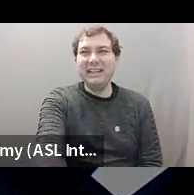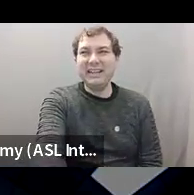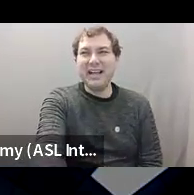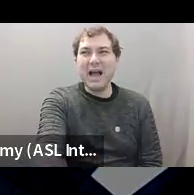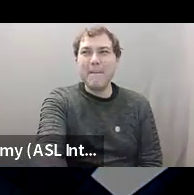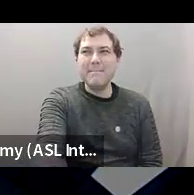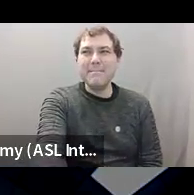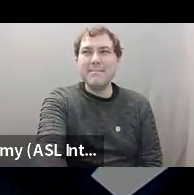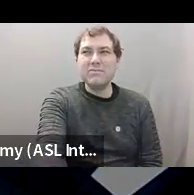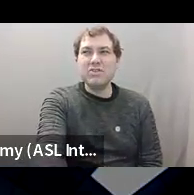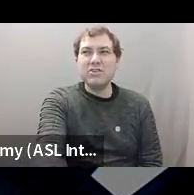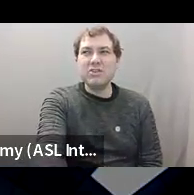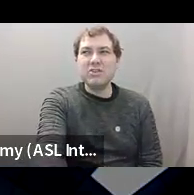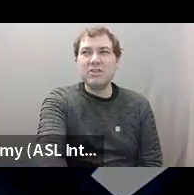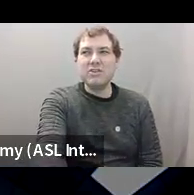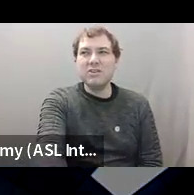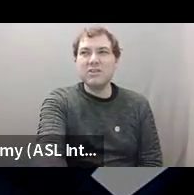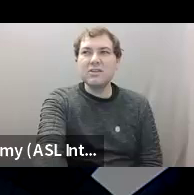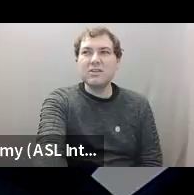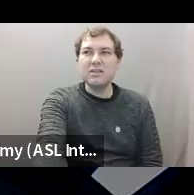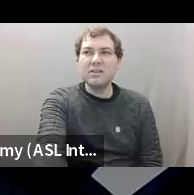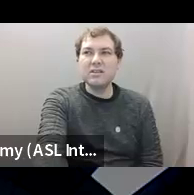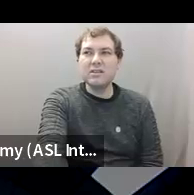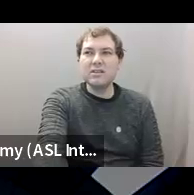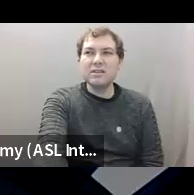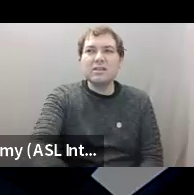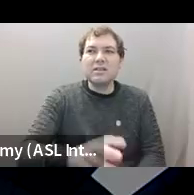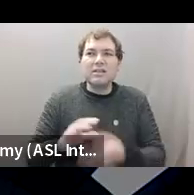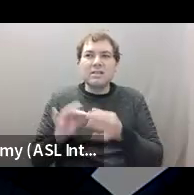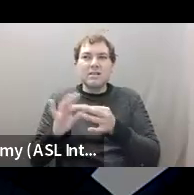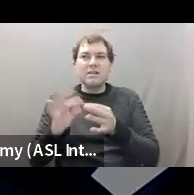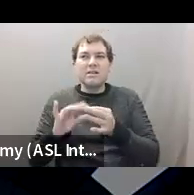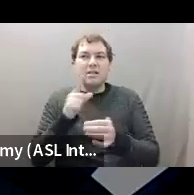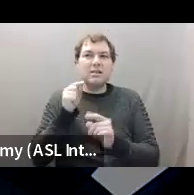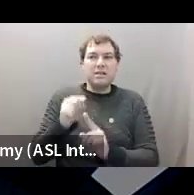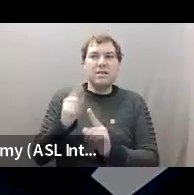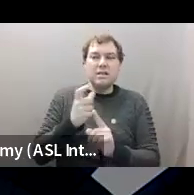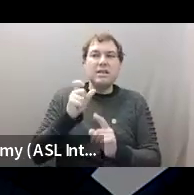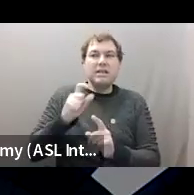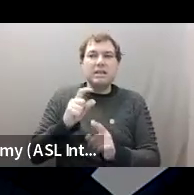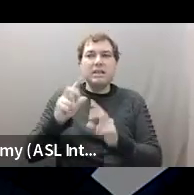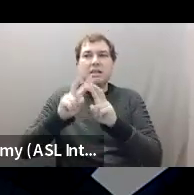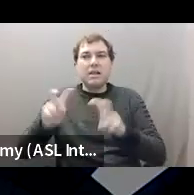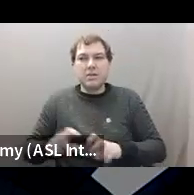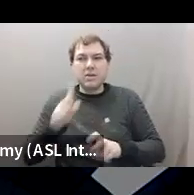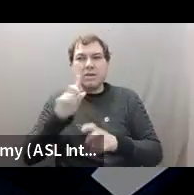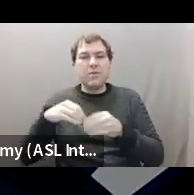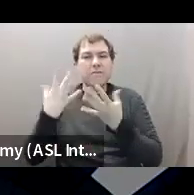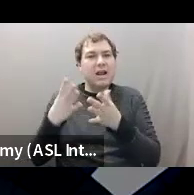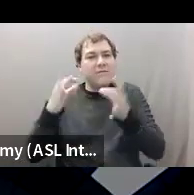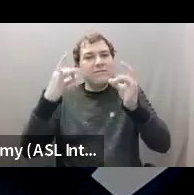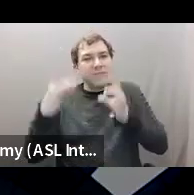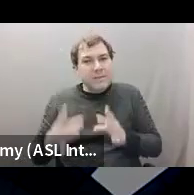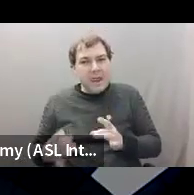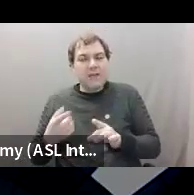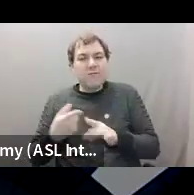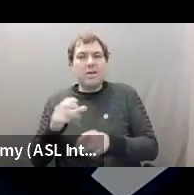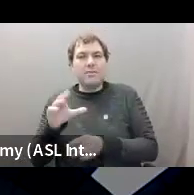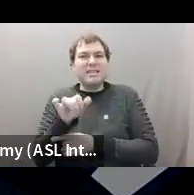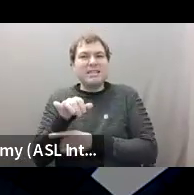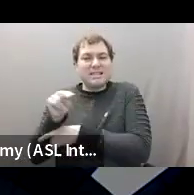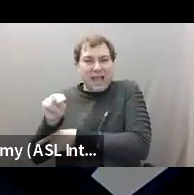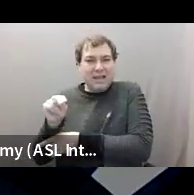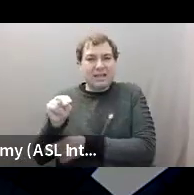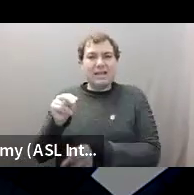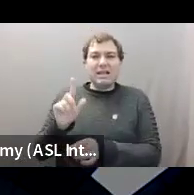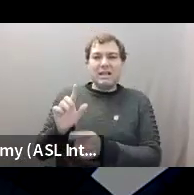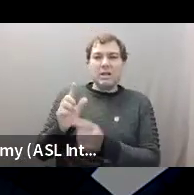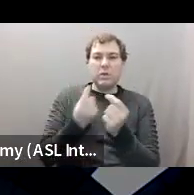Linda Pogue: dree, Henry and Cincinnati, putting out con new consumer needs assessment to get feedback from current consumers and potential consumers. What they'd like to see done